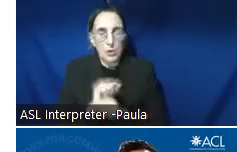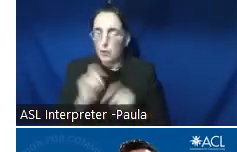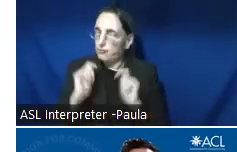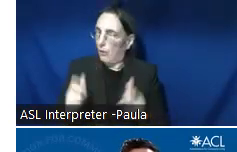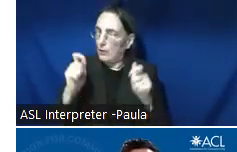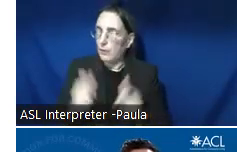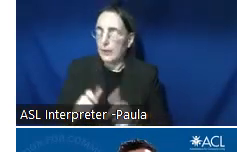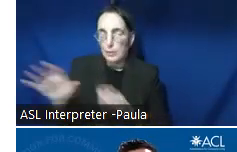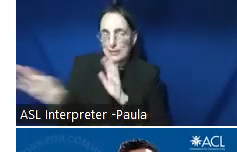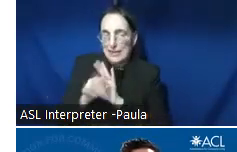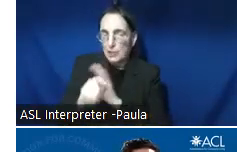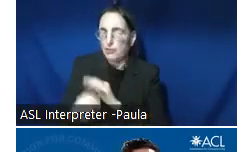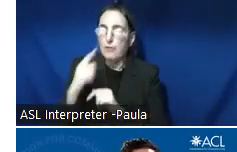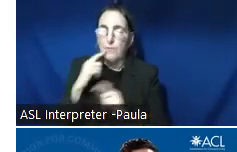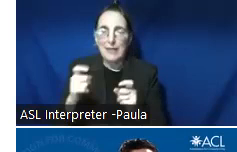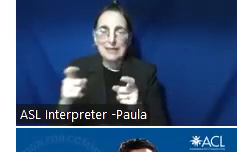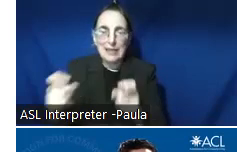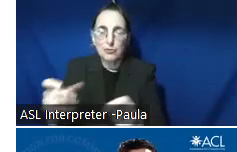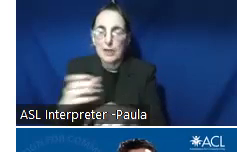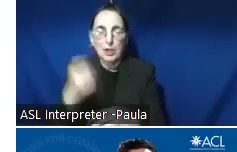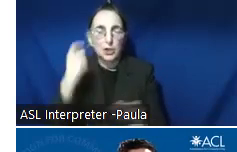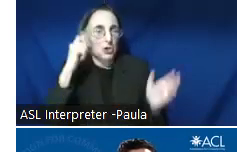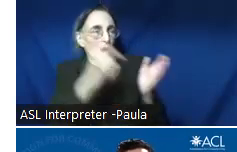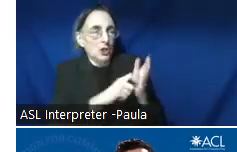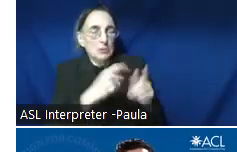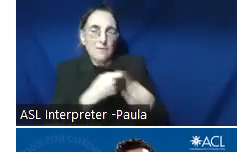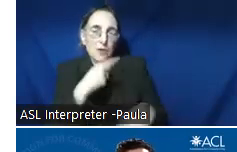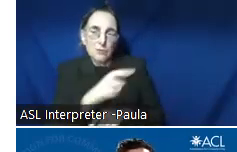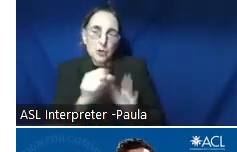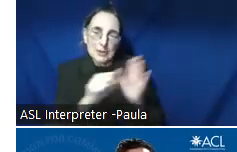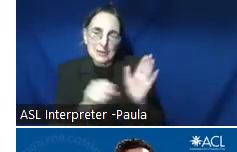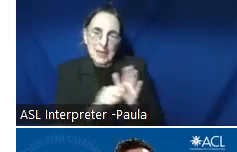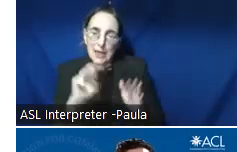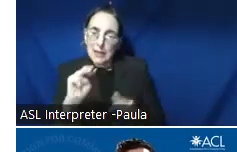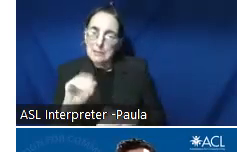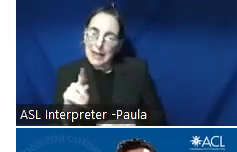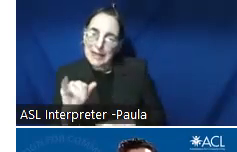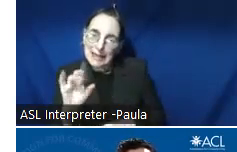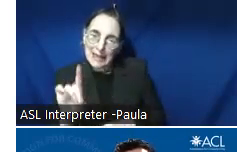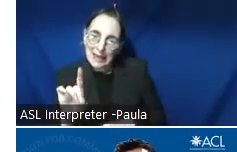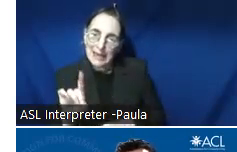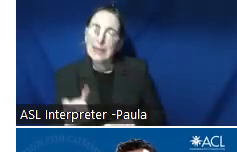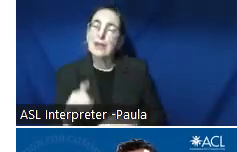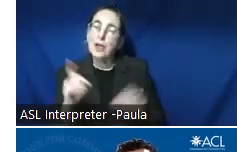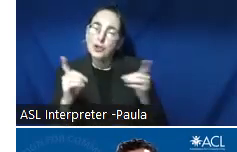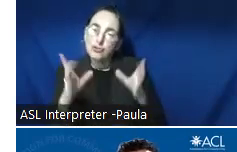and acknowledgement of your state Medicaid director or letter of support if the lead agency is not the state Medicaid agency.